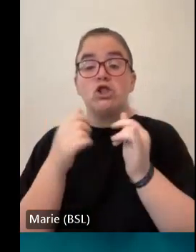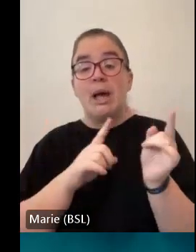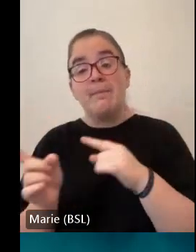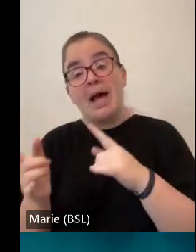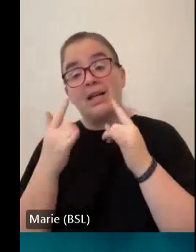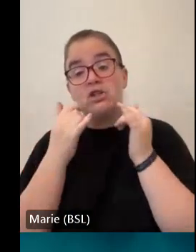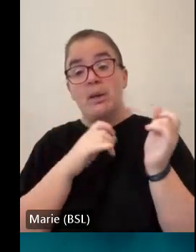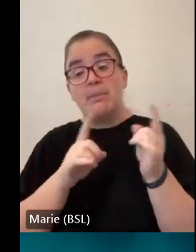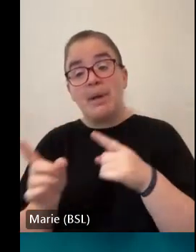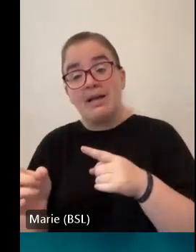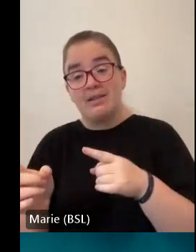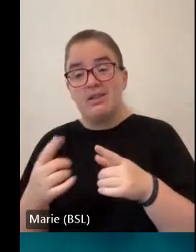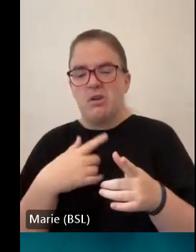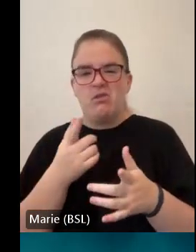we would really recommend that.